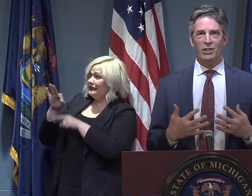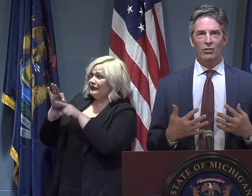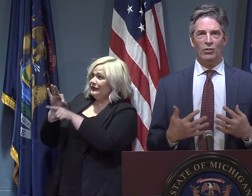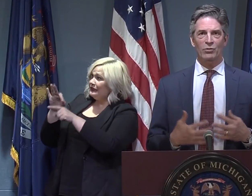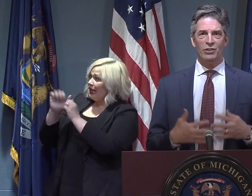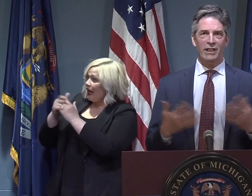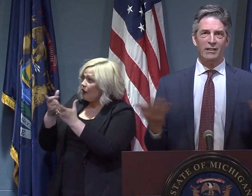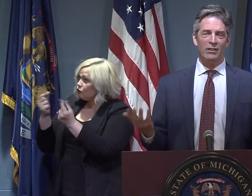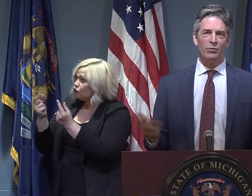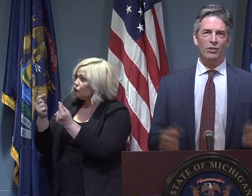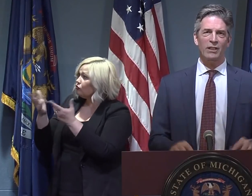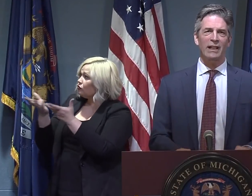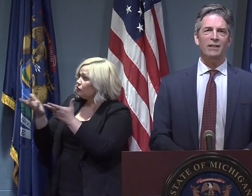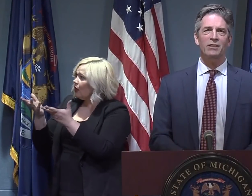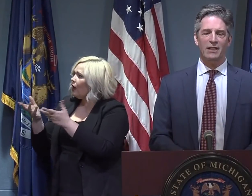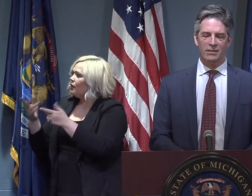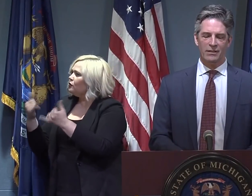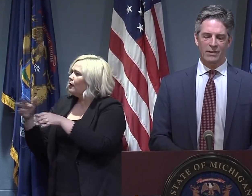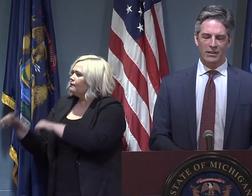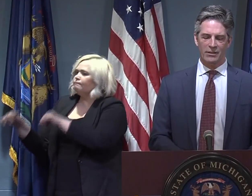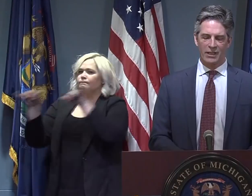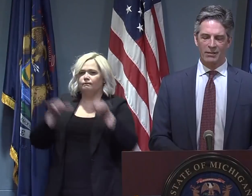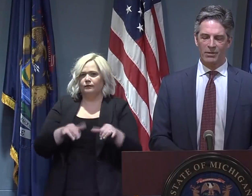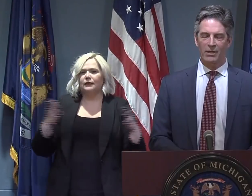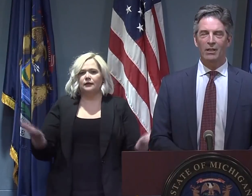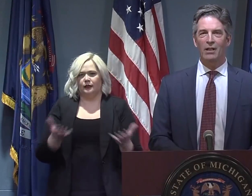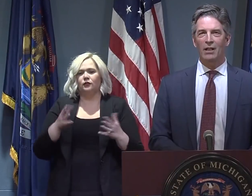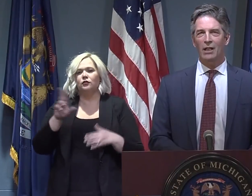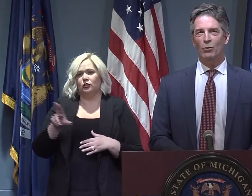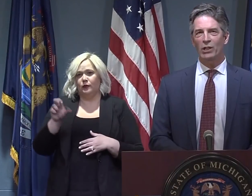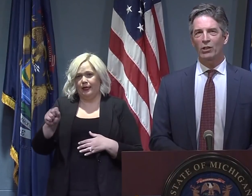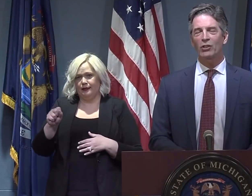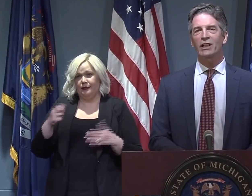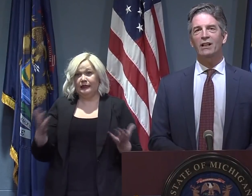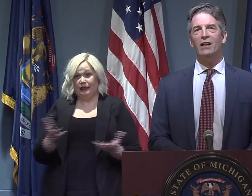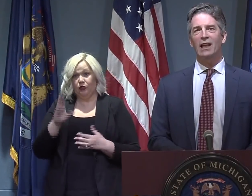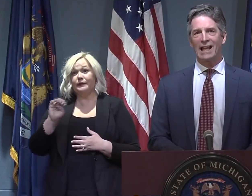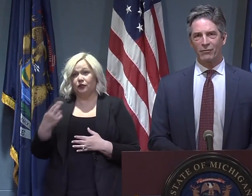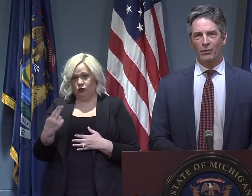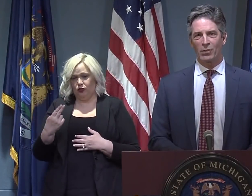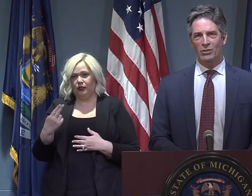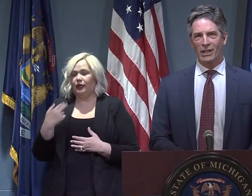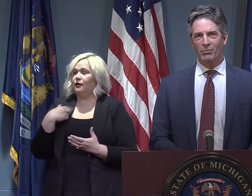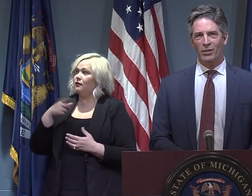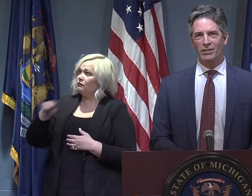THAT HAVE CONTINUED IN OPERATION THROUGH THIS PANDEMIC AS WELL AS OPERATIONS HERE IN OUR OWN STATE AND HERE IN THE UNITED STATES